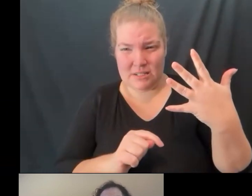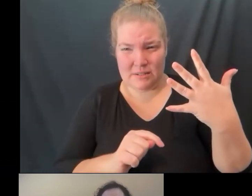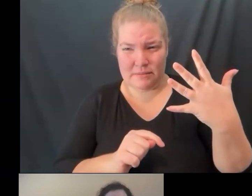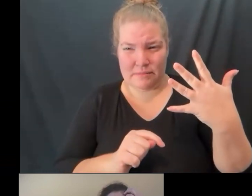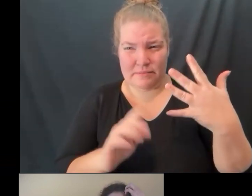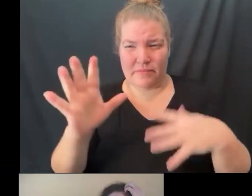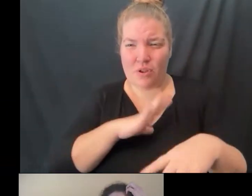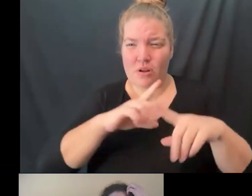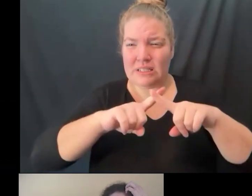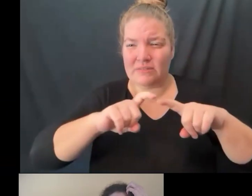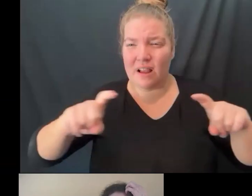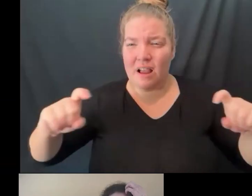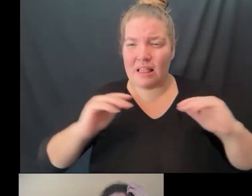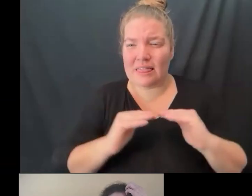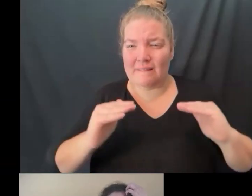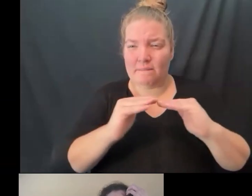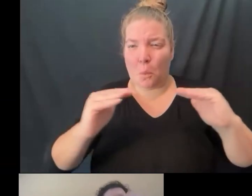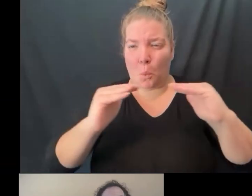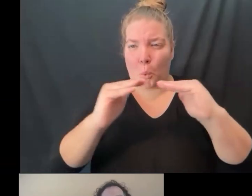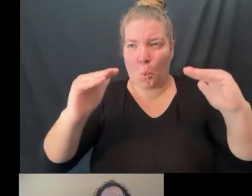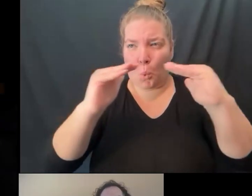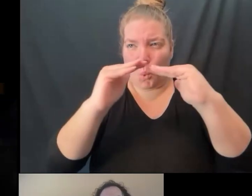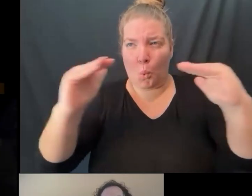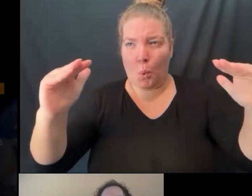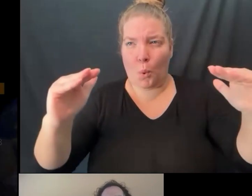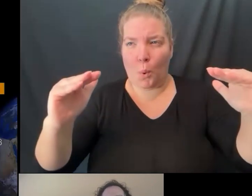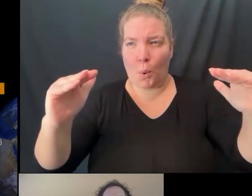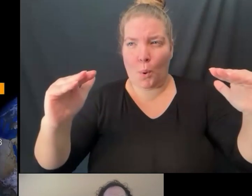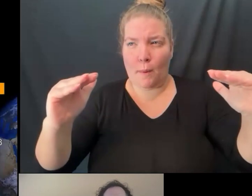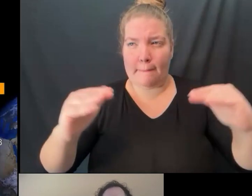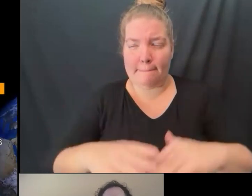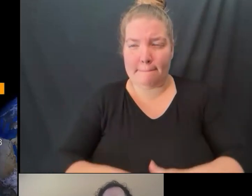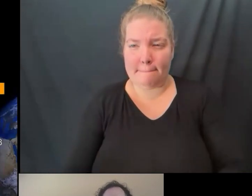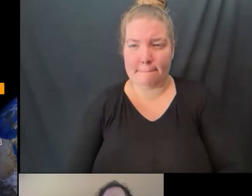For example, for WCAG, we're going to be looking at about 50 of them, but they're classified by 3 levels.